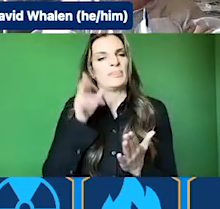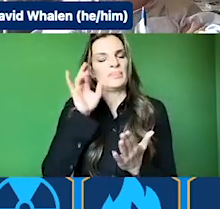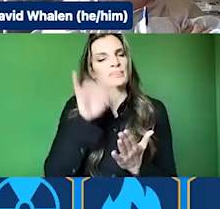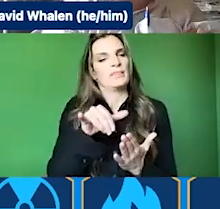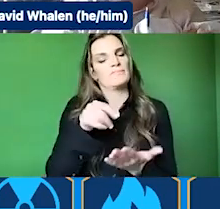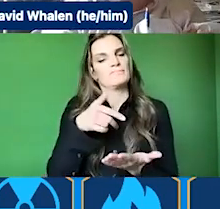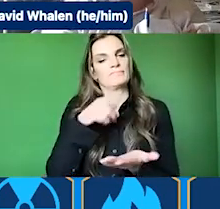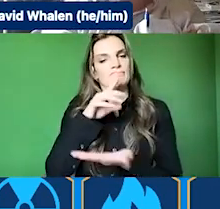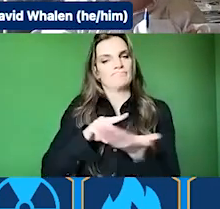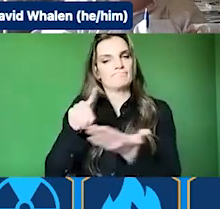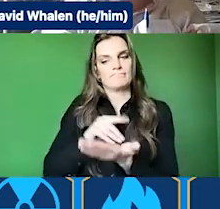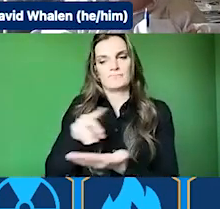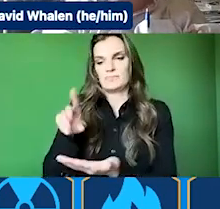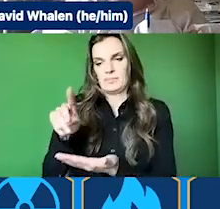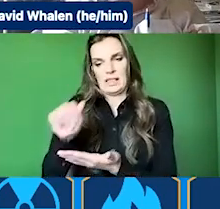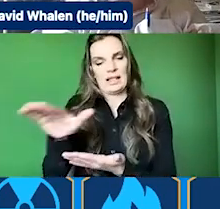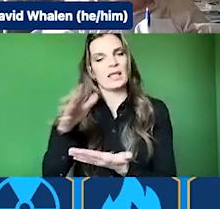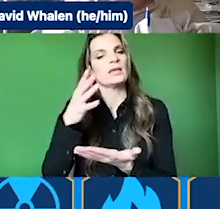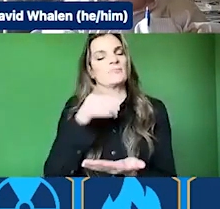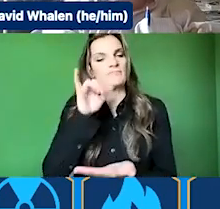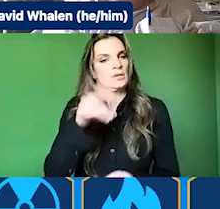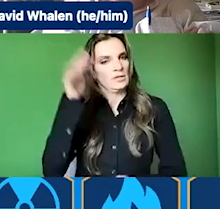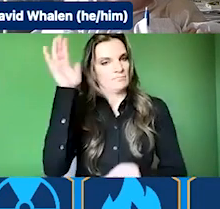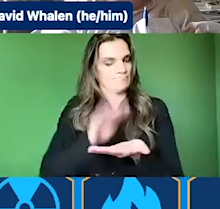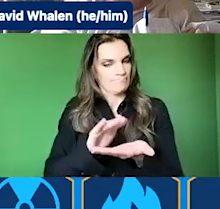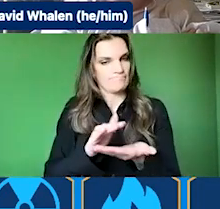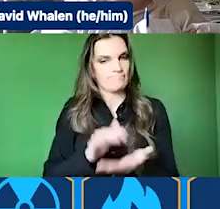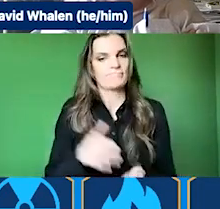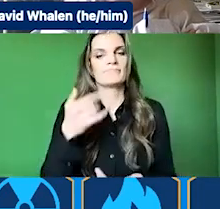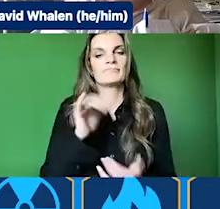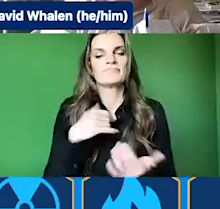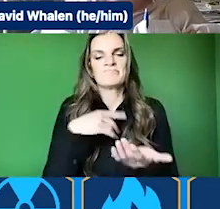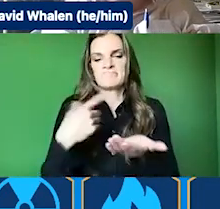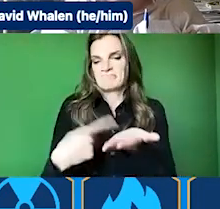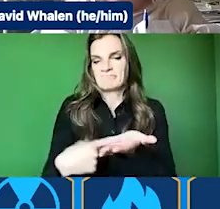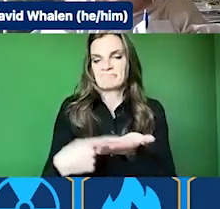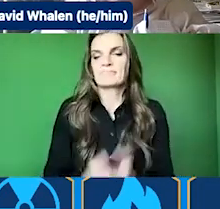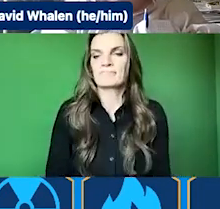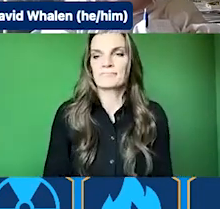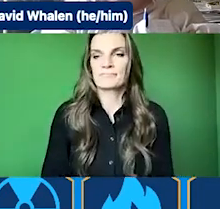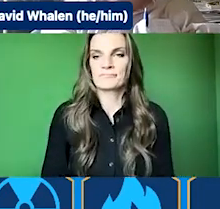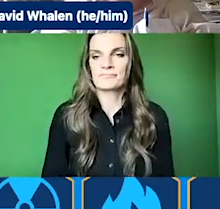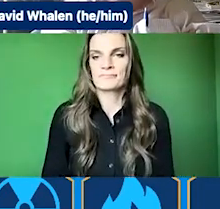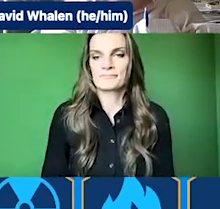developed in the context of the chapter that Laura mentioned that is forthcoming. And they